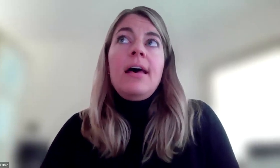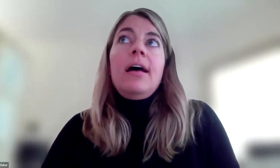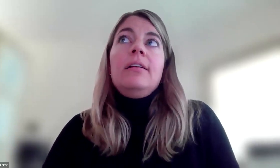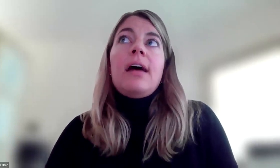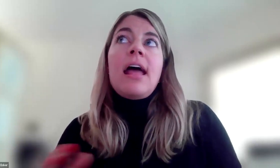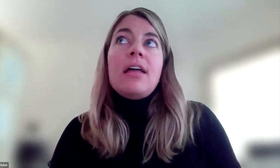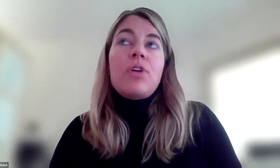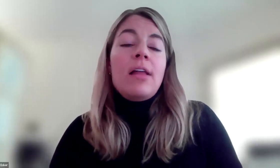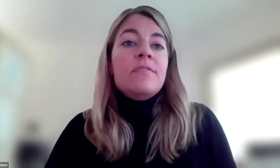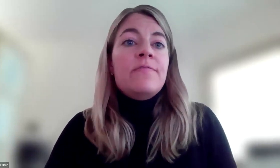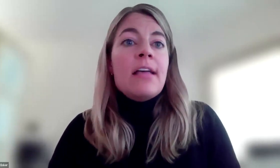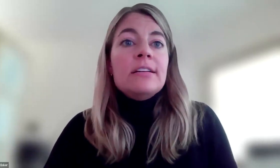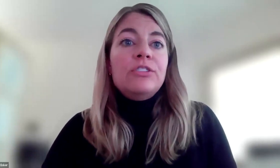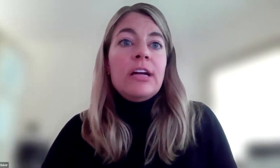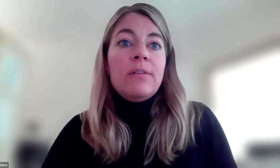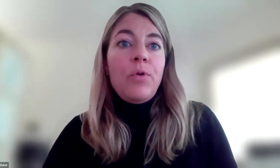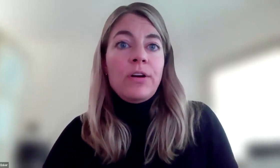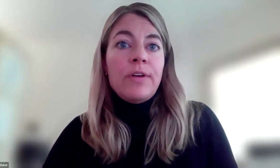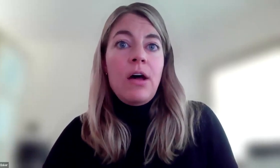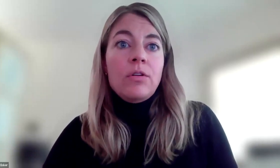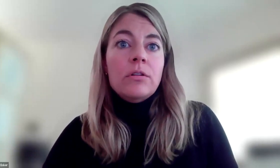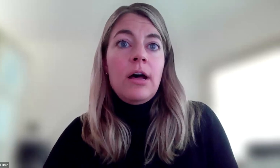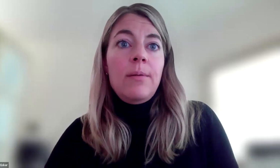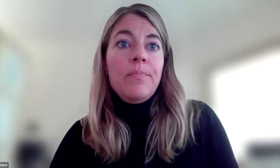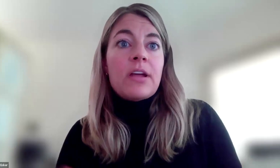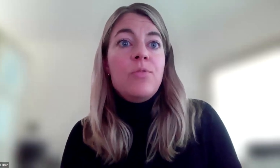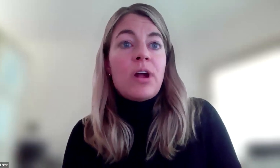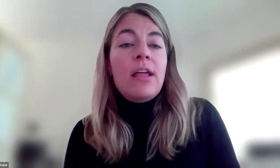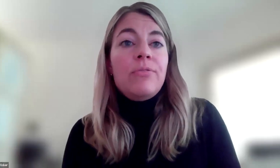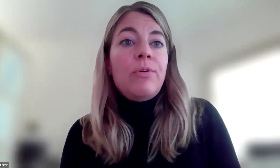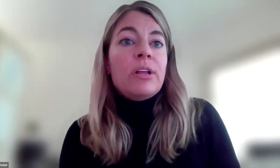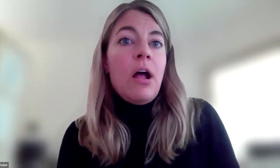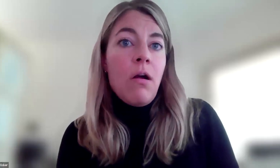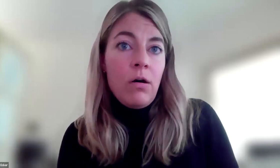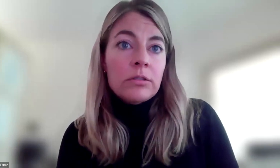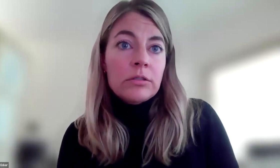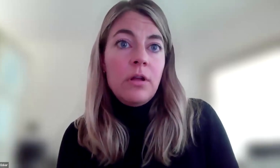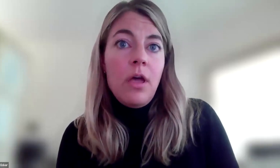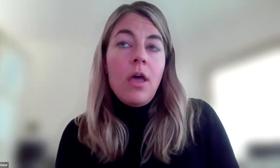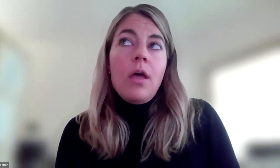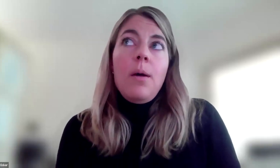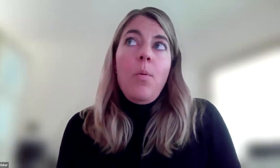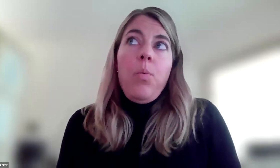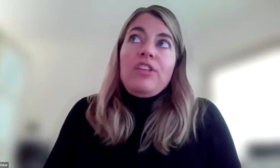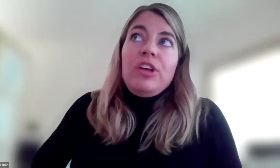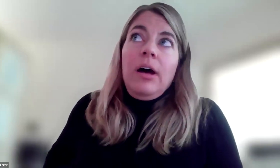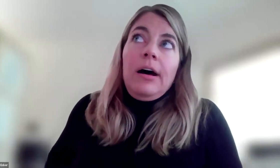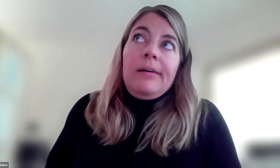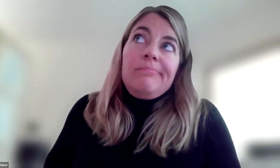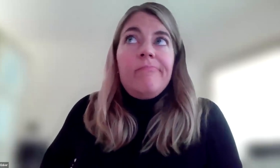work around to communicate through his uncle, which, you know, it worked out in this